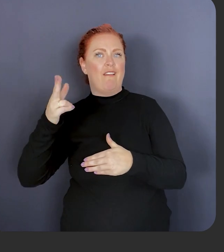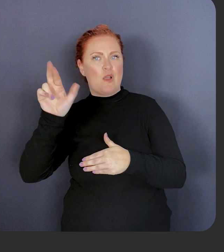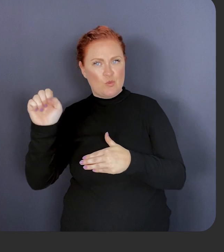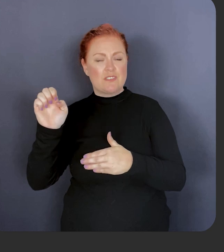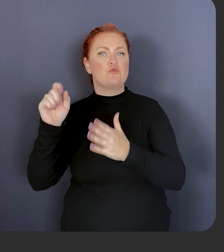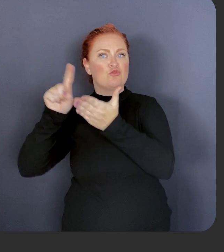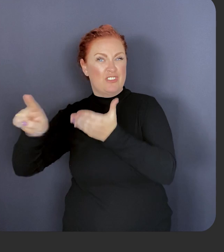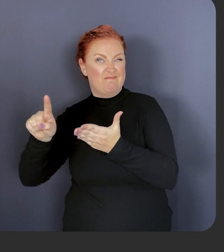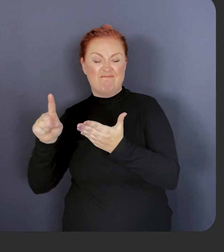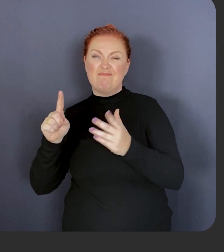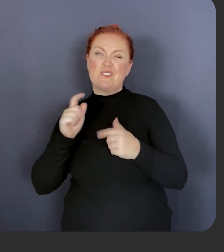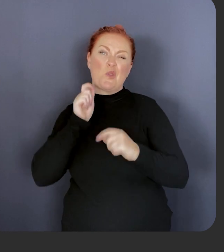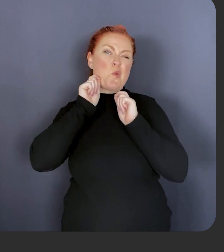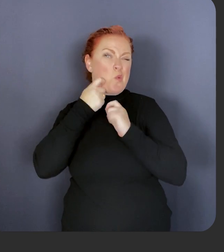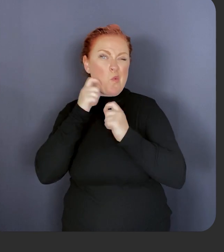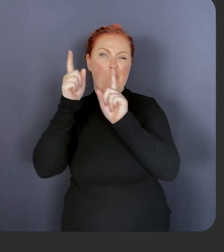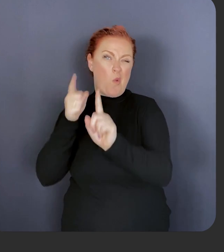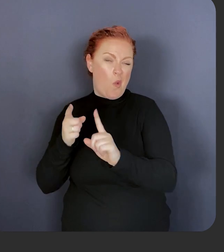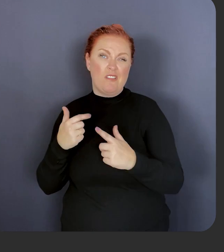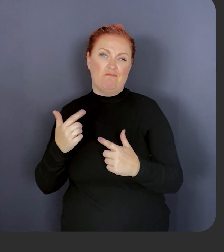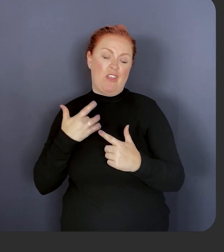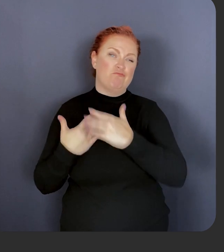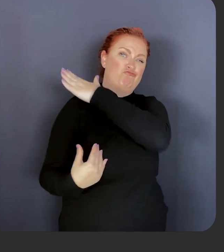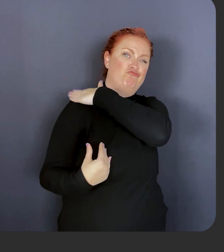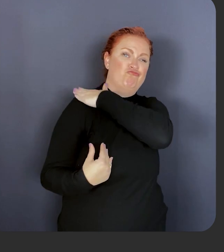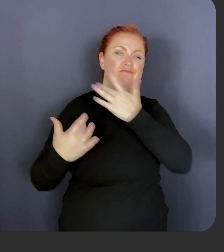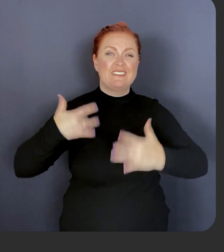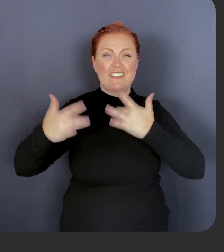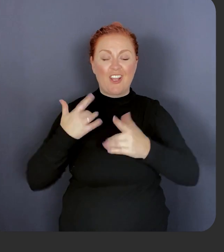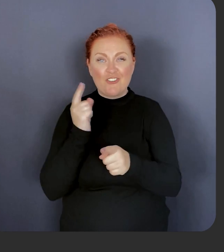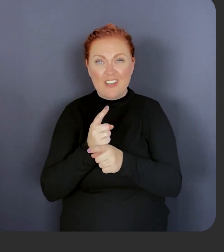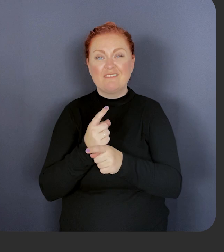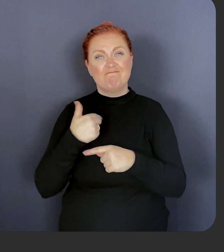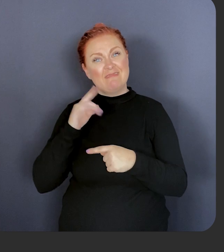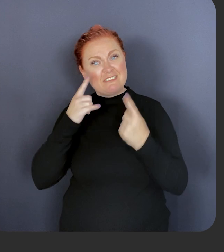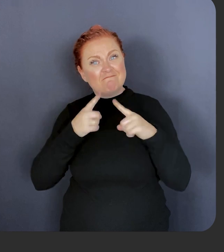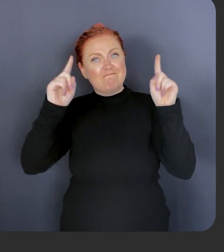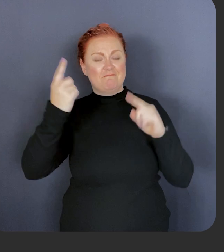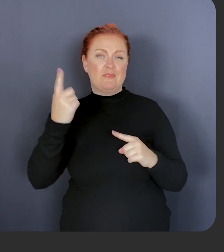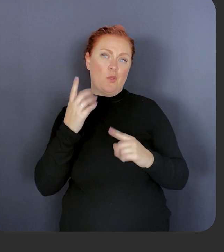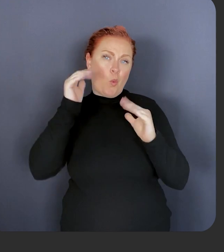So that's a super cool goal. I'm going to go ahead and give myself a little bit of a pat on the back. Hopefully, you can too.